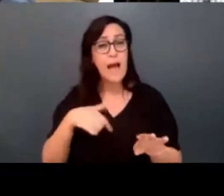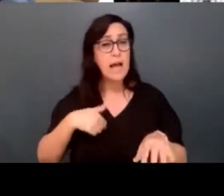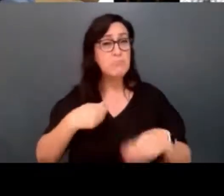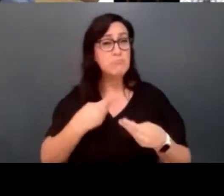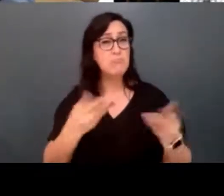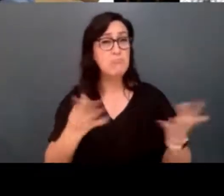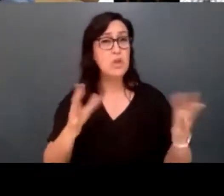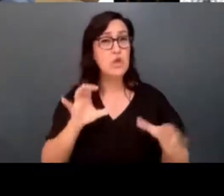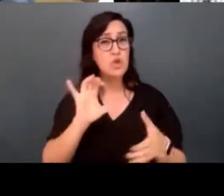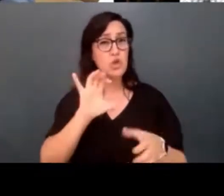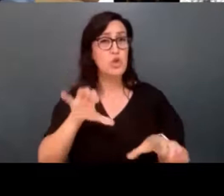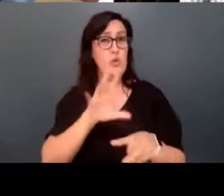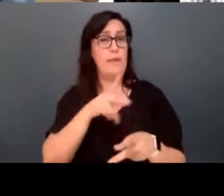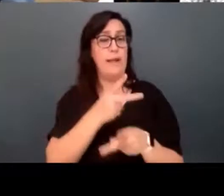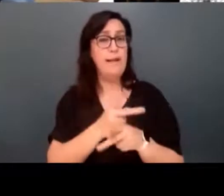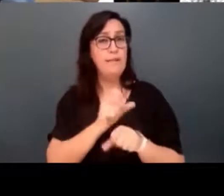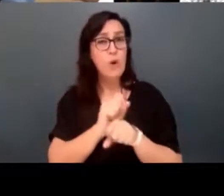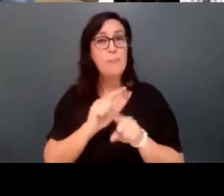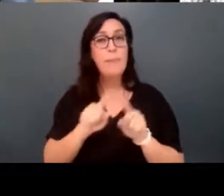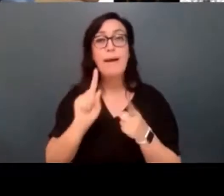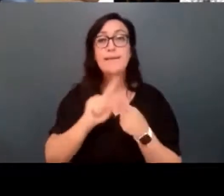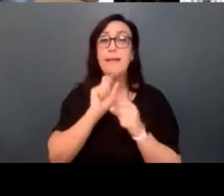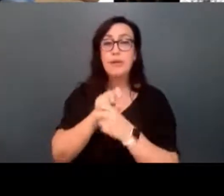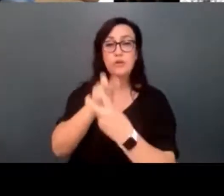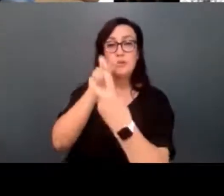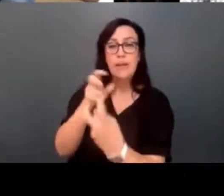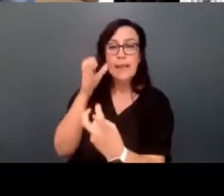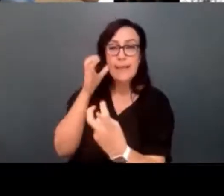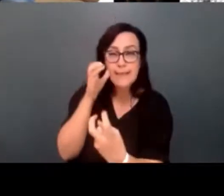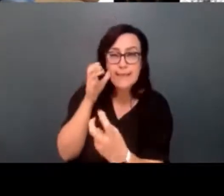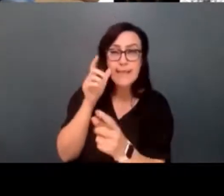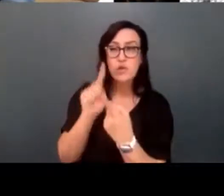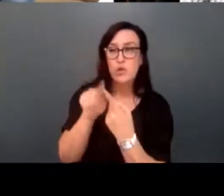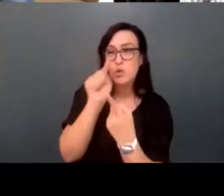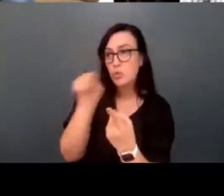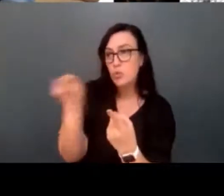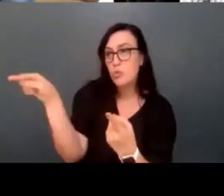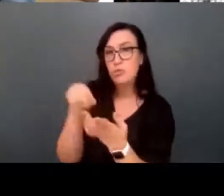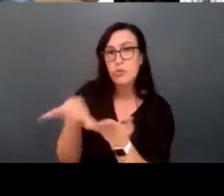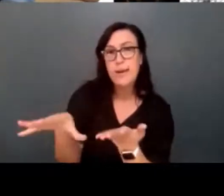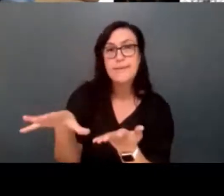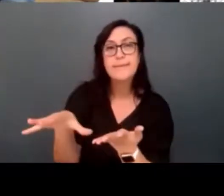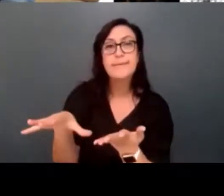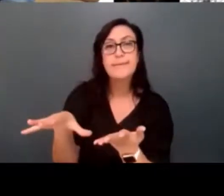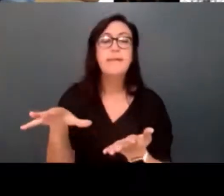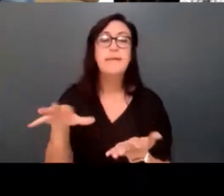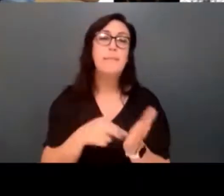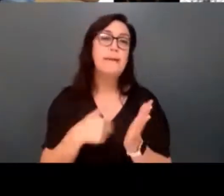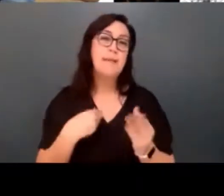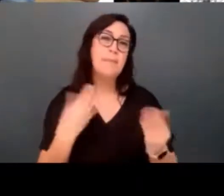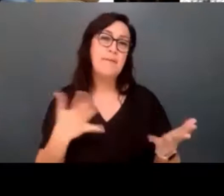listening to students, right, I'm giving a perspective on what I think and the survey questions are right in